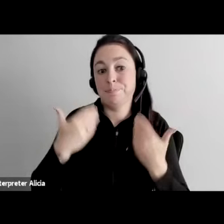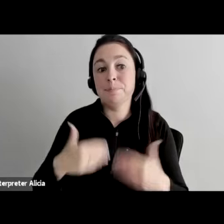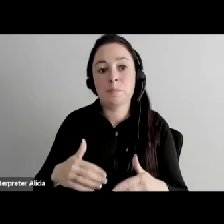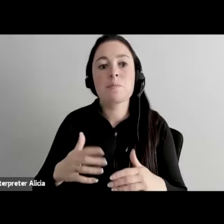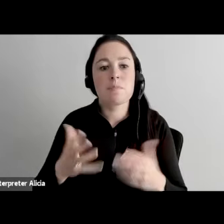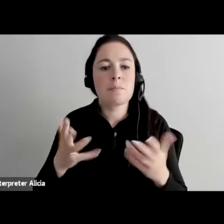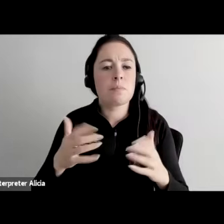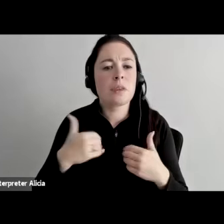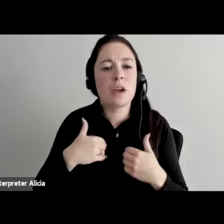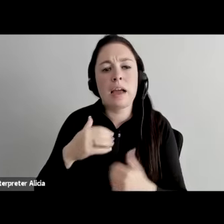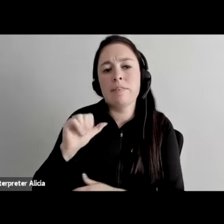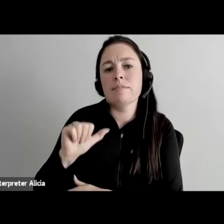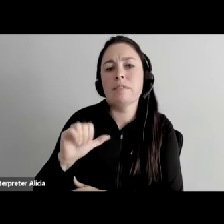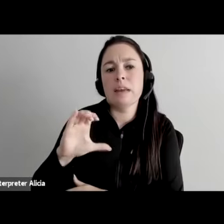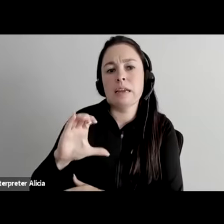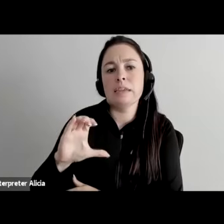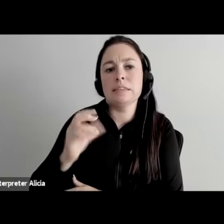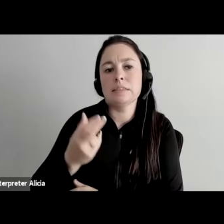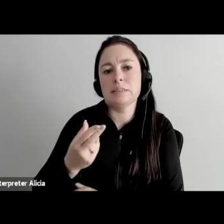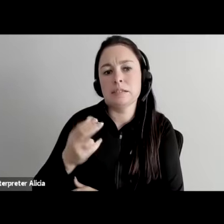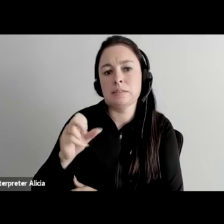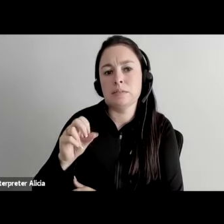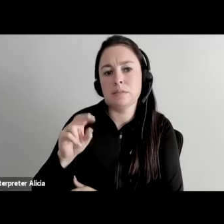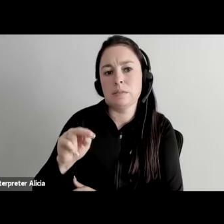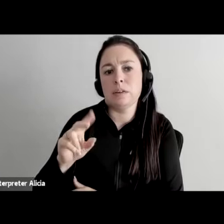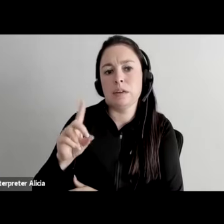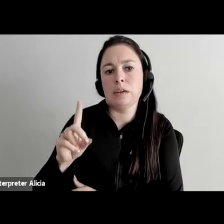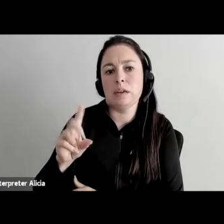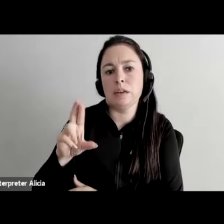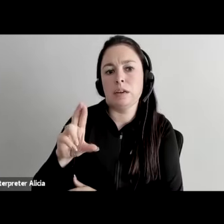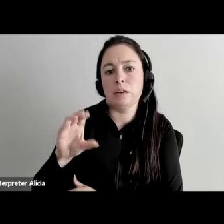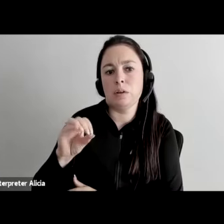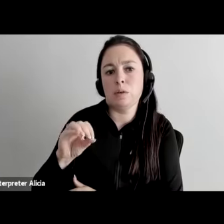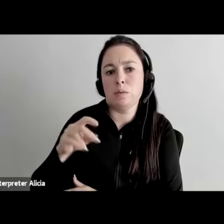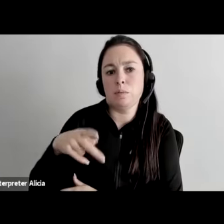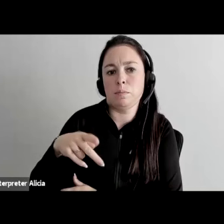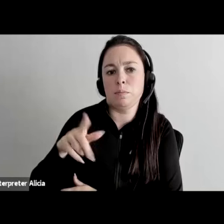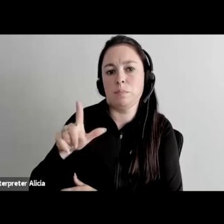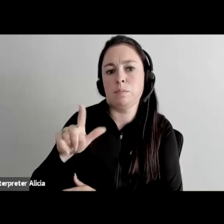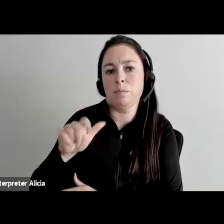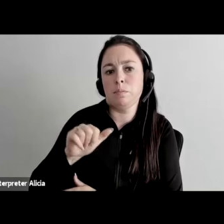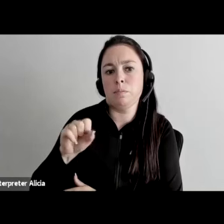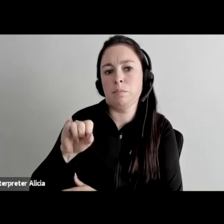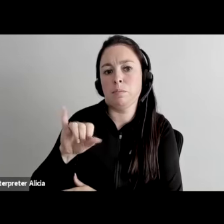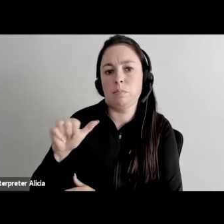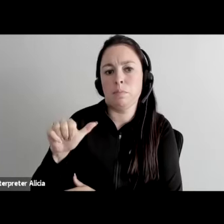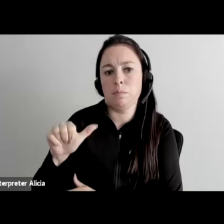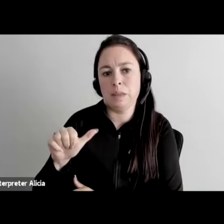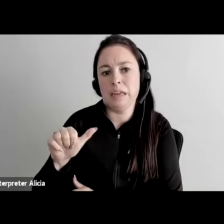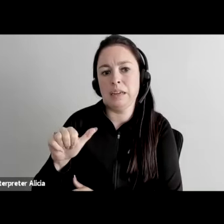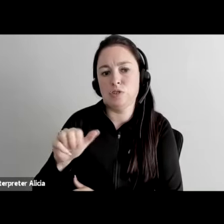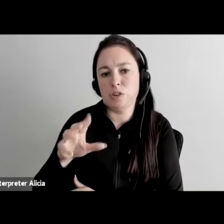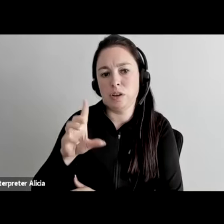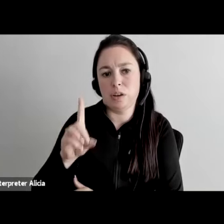spelled A-C-H-O-N -D-R-O-P-L-A-S-I-A.